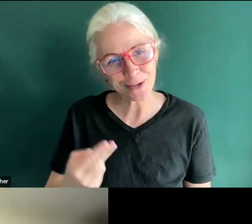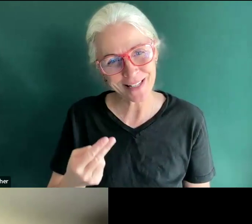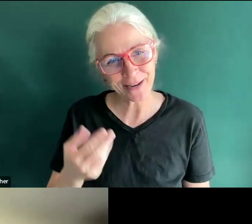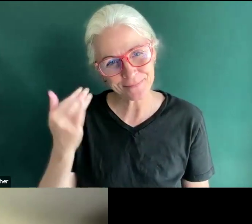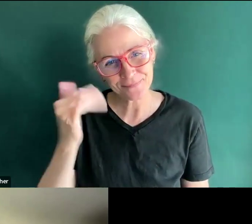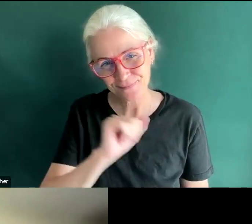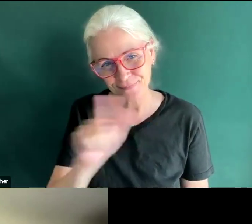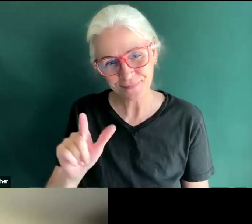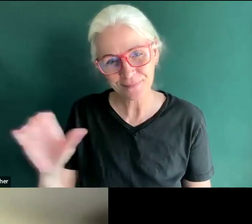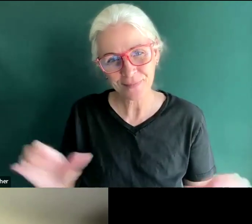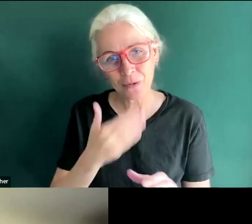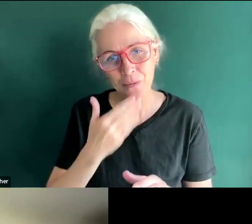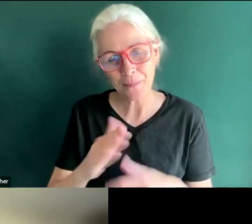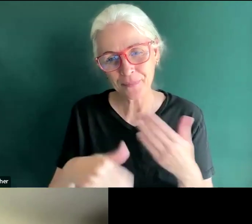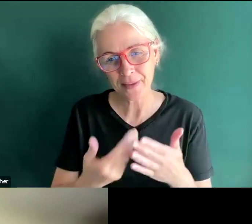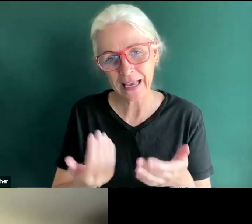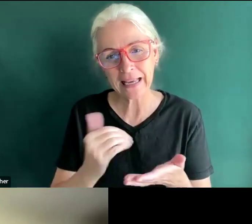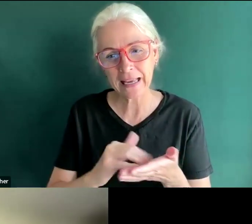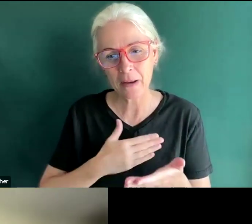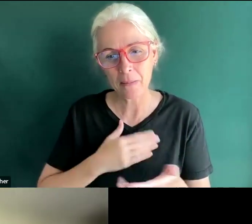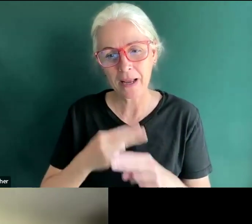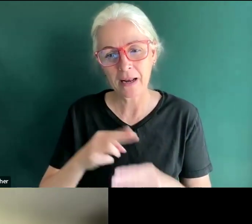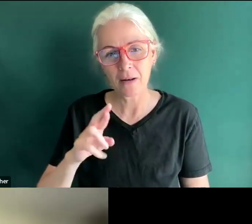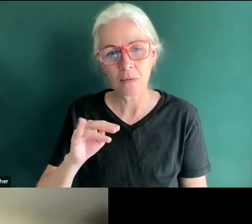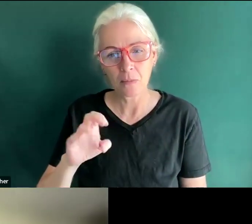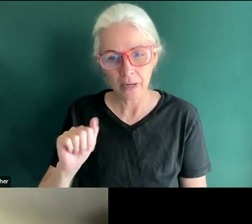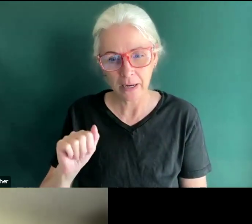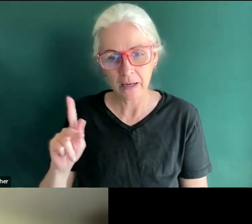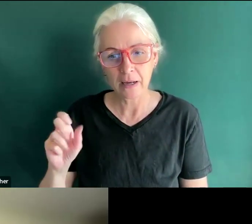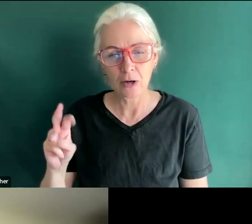are all doing well. Again, my name is Rebecca Kauma. I am the inaugural Director of Digital